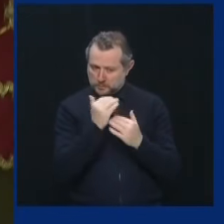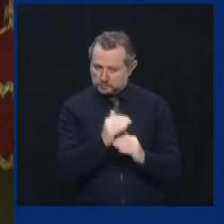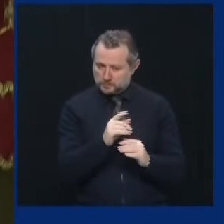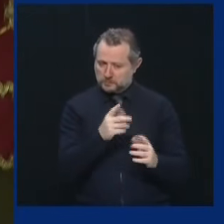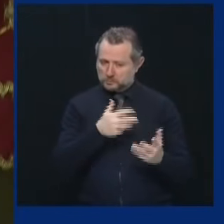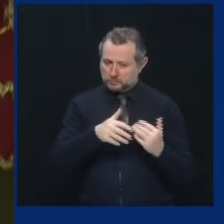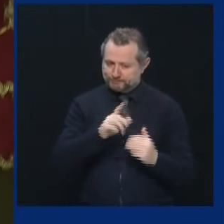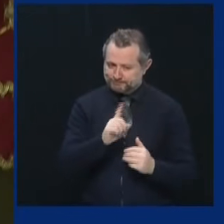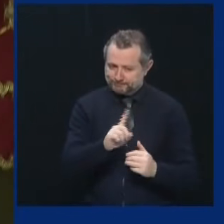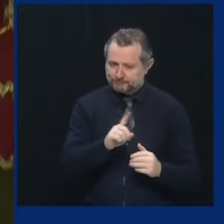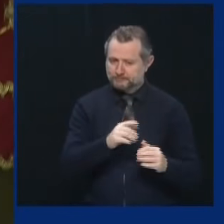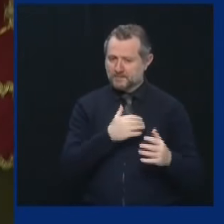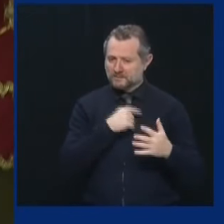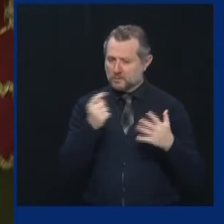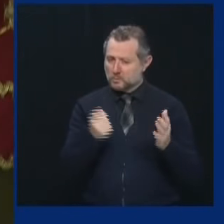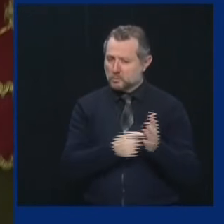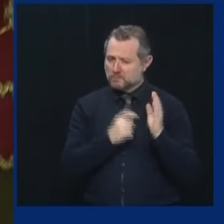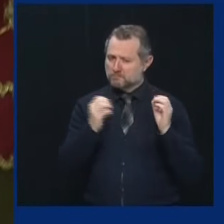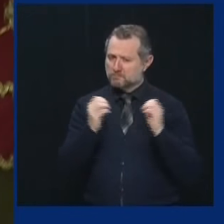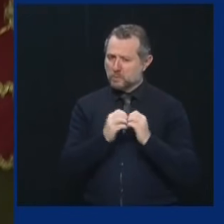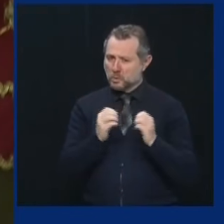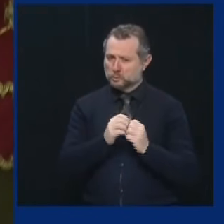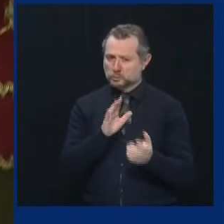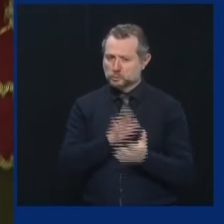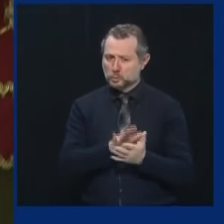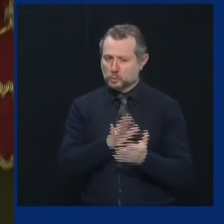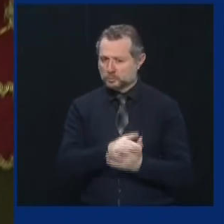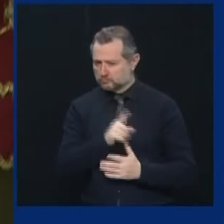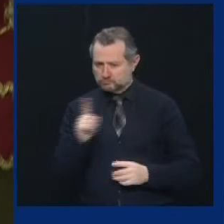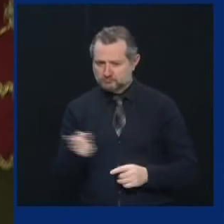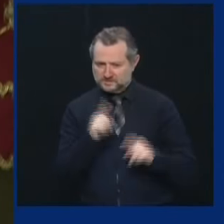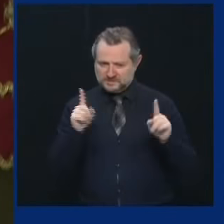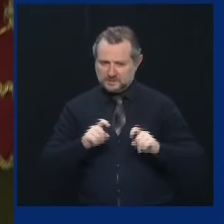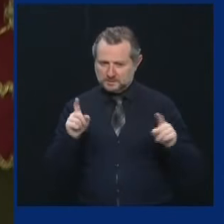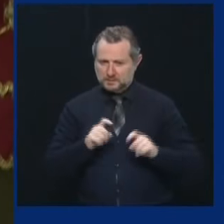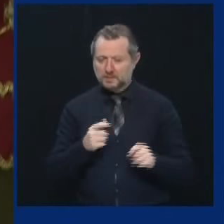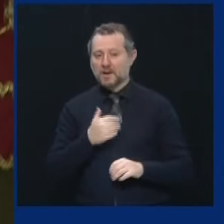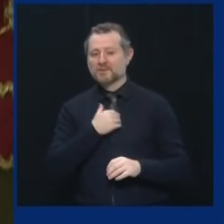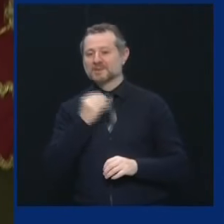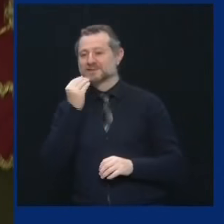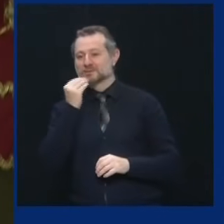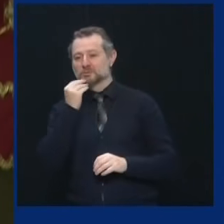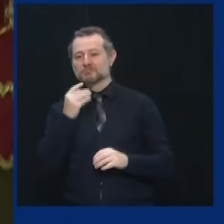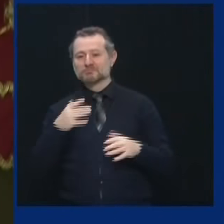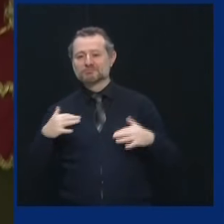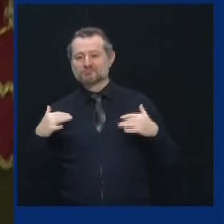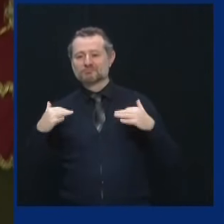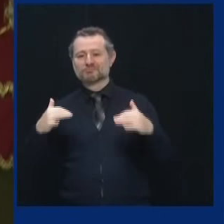GETTING THE ARTS AND CULTURE OPEN AGAIN. THAT IS WHAT MAKES THE CITY A CITY.